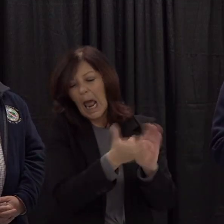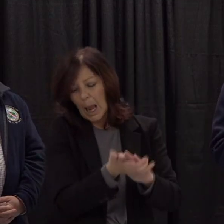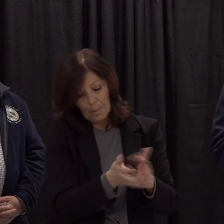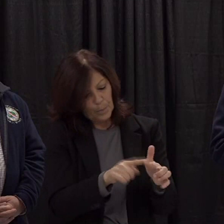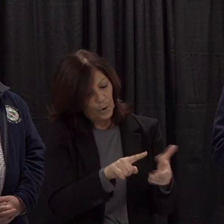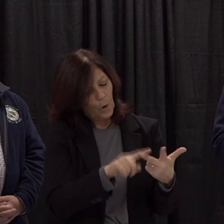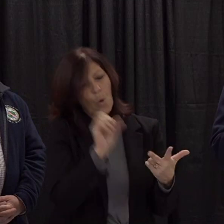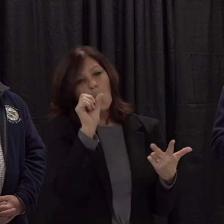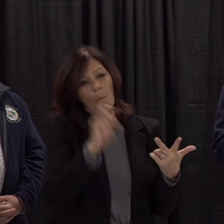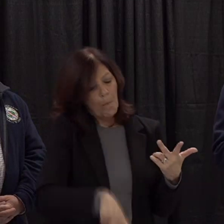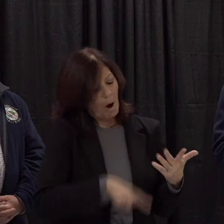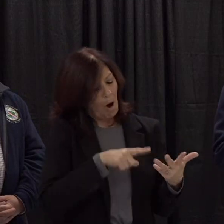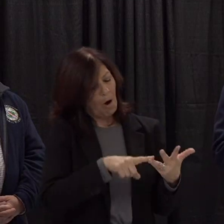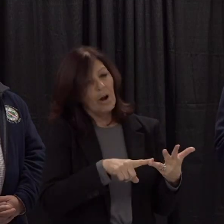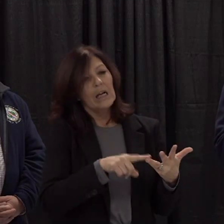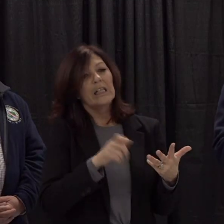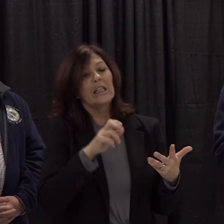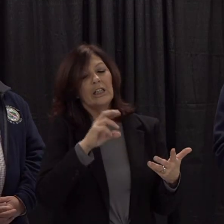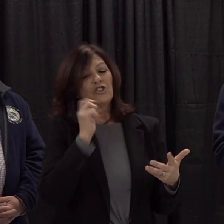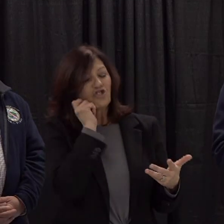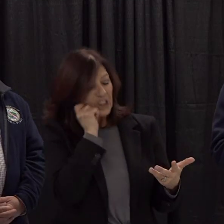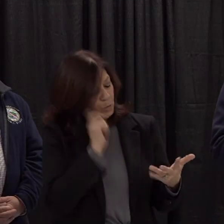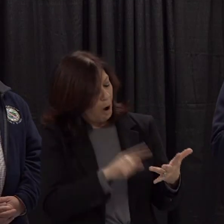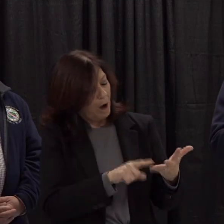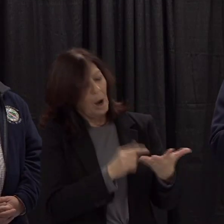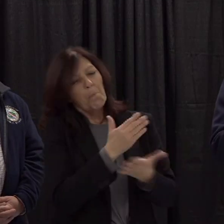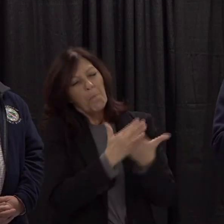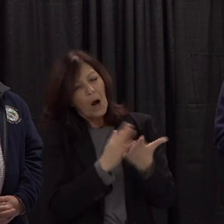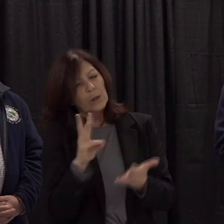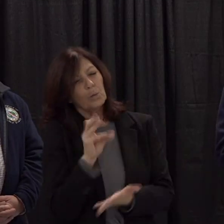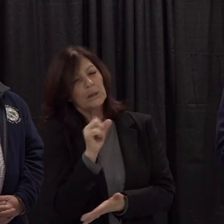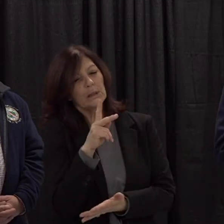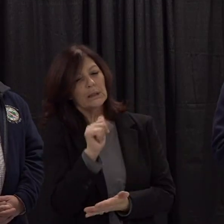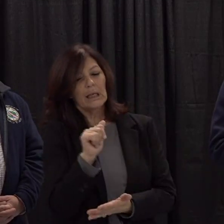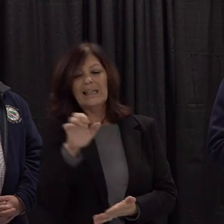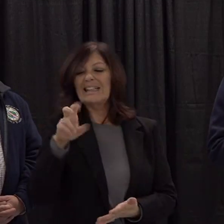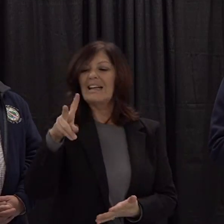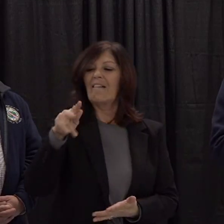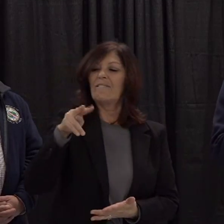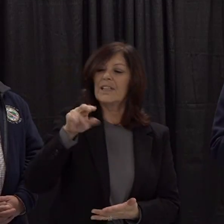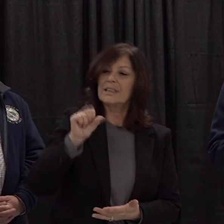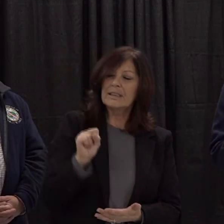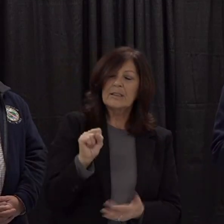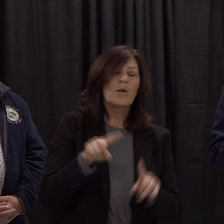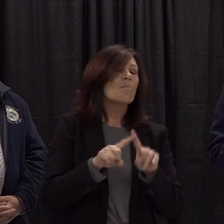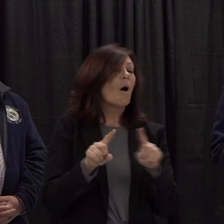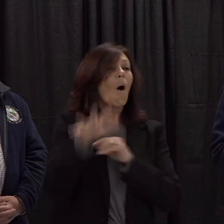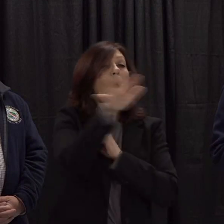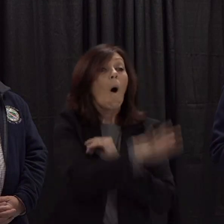parts of Cheektowaga, parts of West Seneca, Evans, but all of Erie County will continue